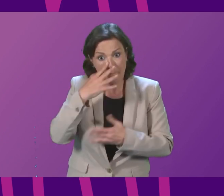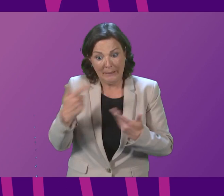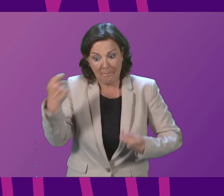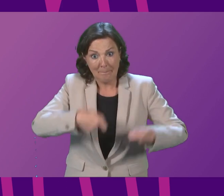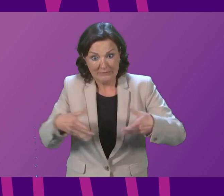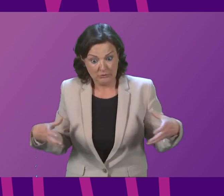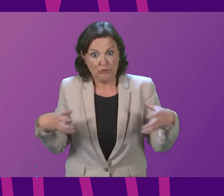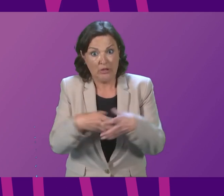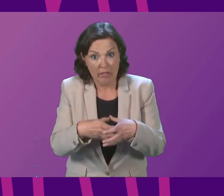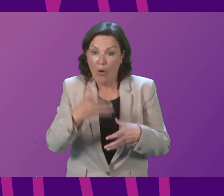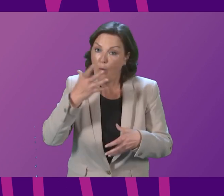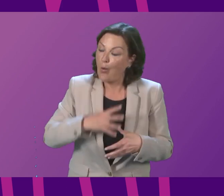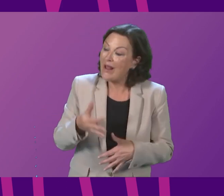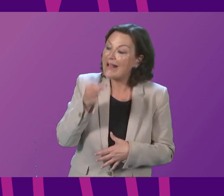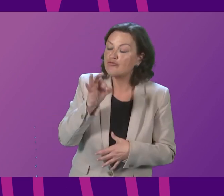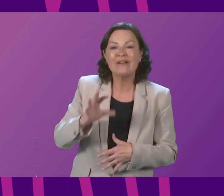to the north-east of Scotland.